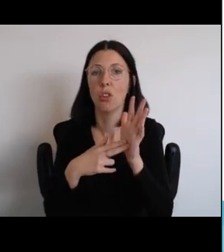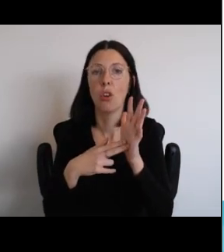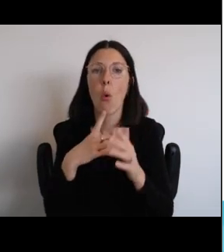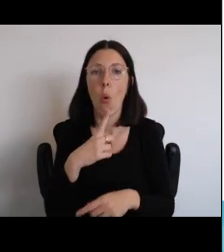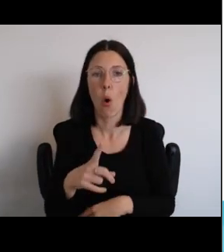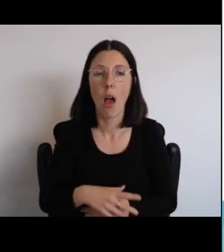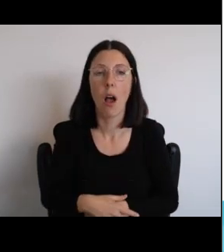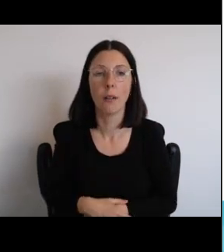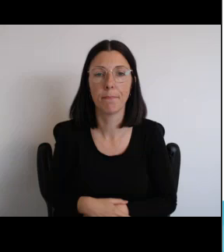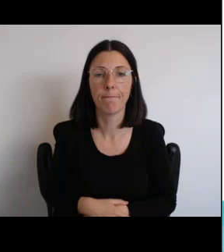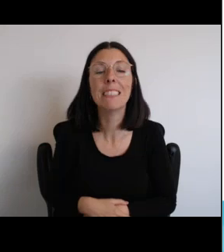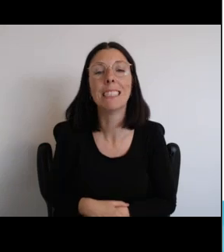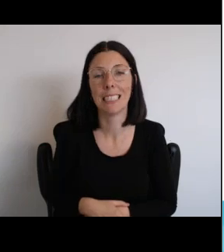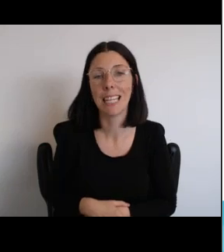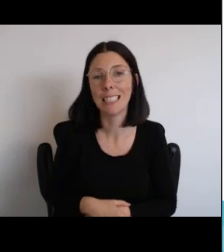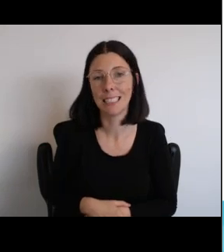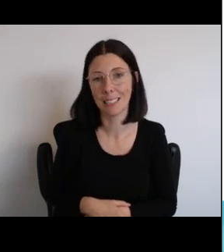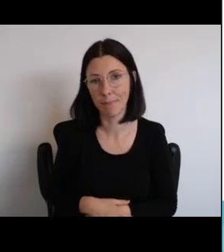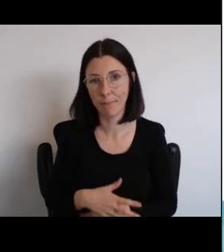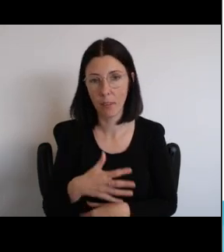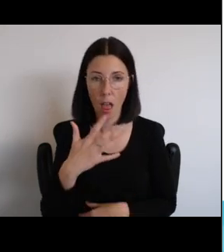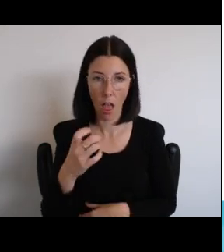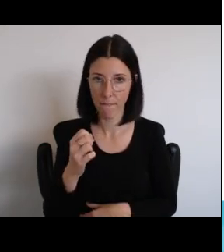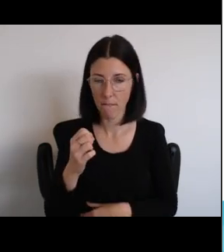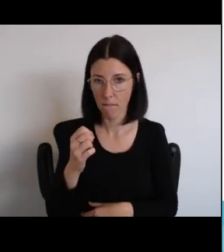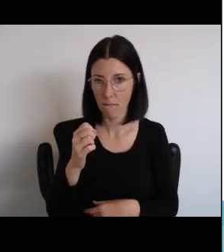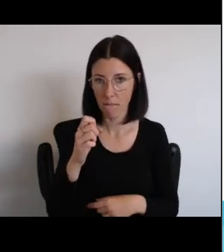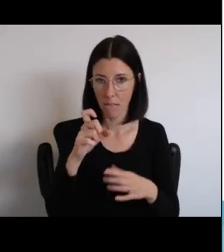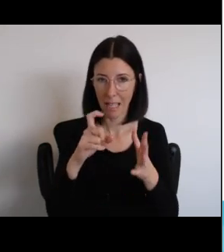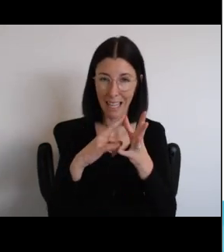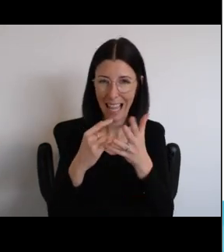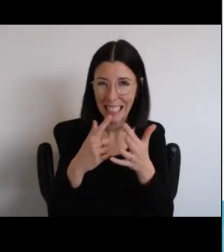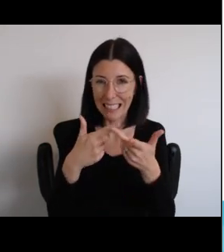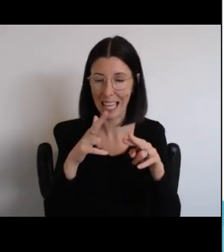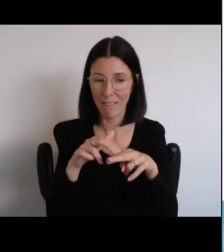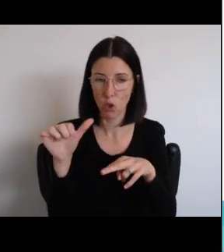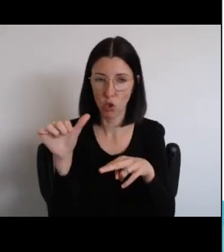um somebody to consider whether or not to bring a contravention application if the orders haven't